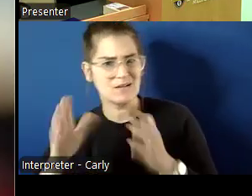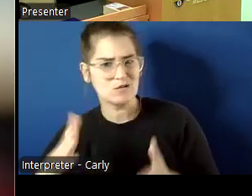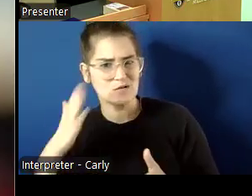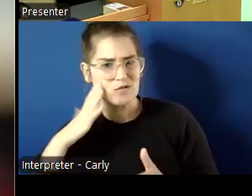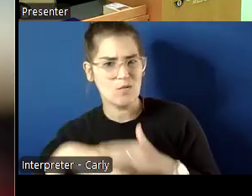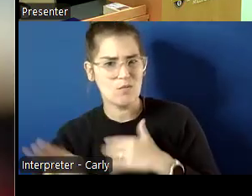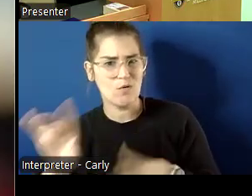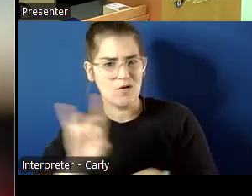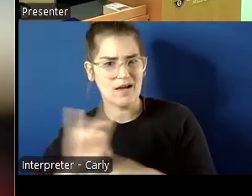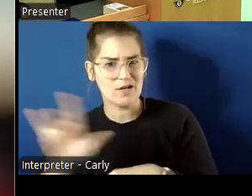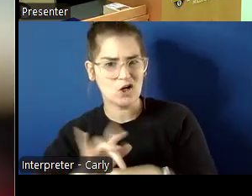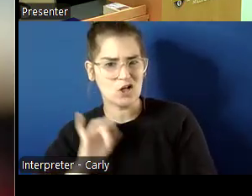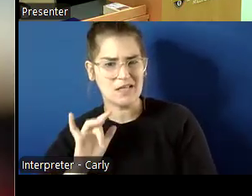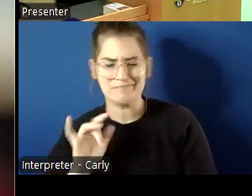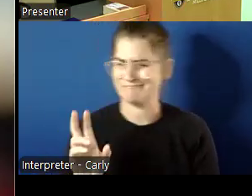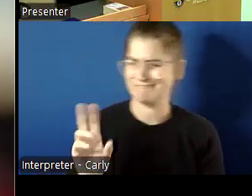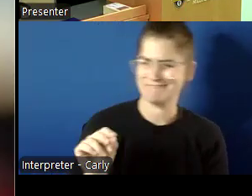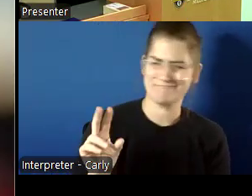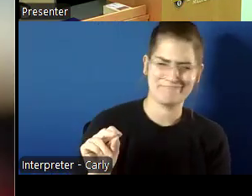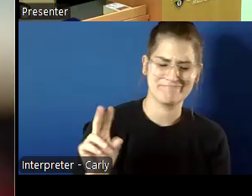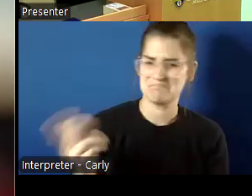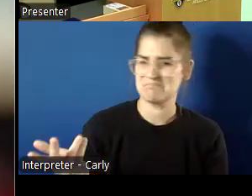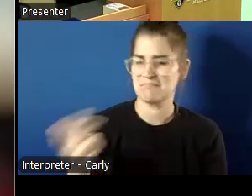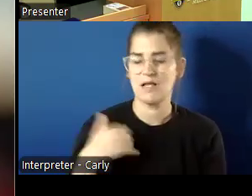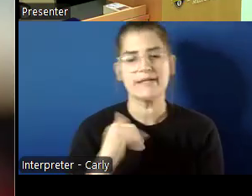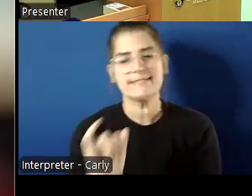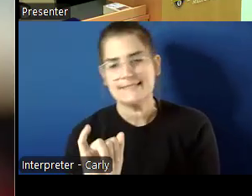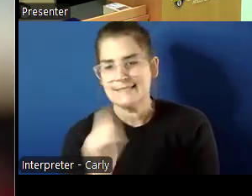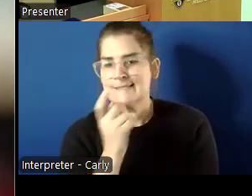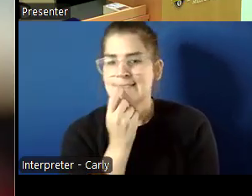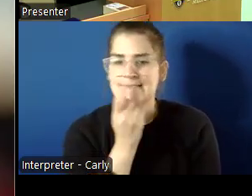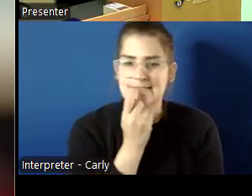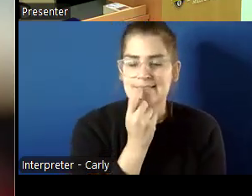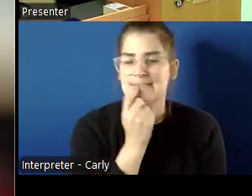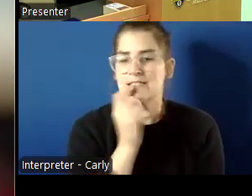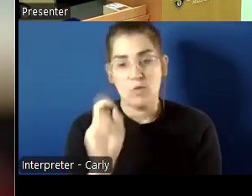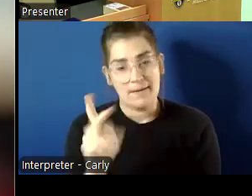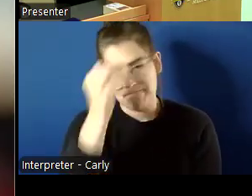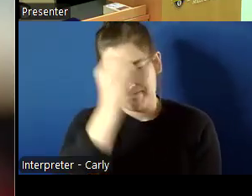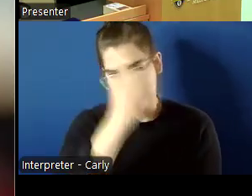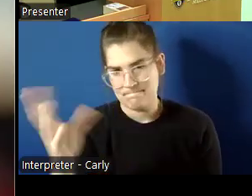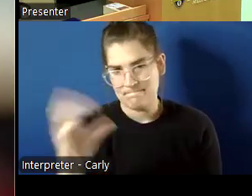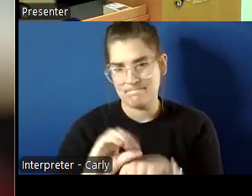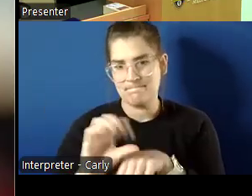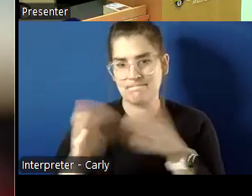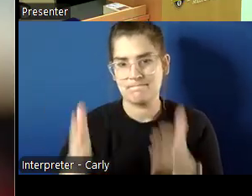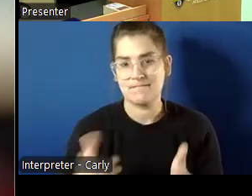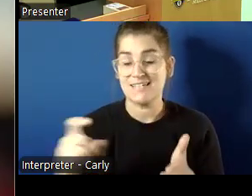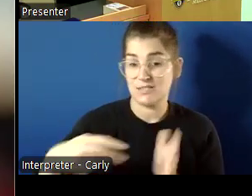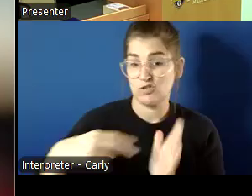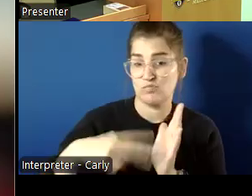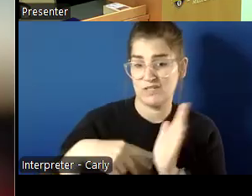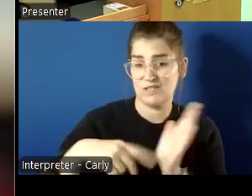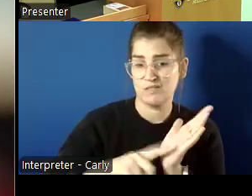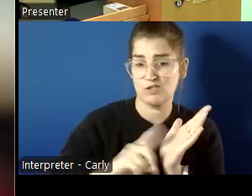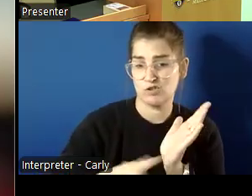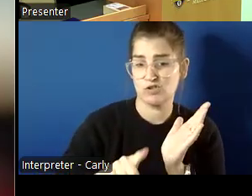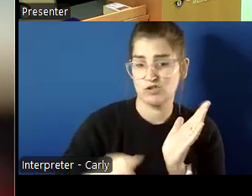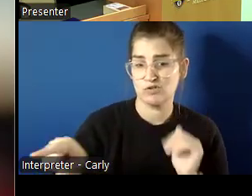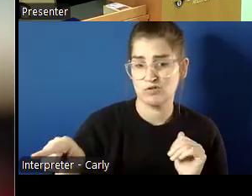she said no. I said okay. So he needs to know that and he needs to read the research on correlations